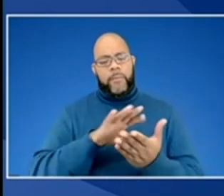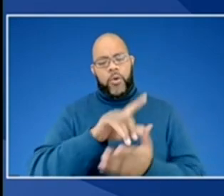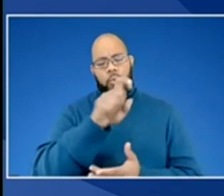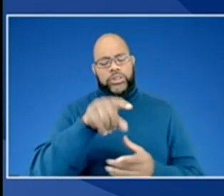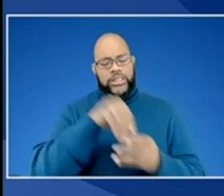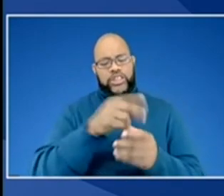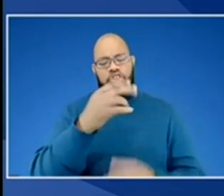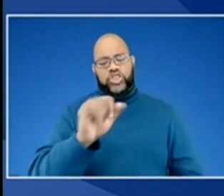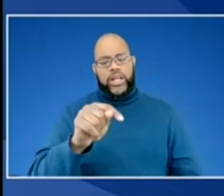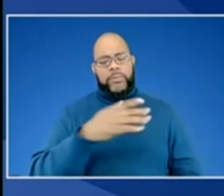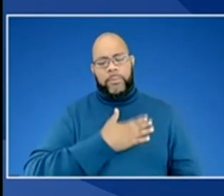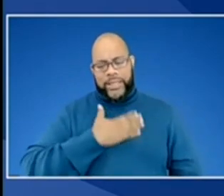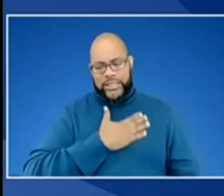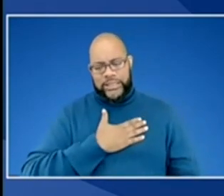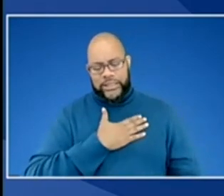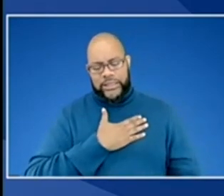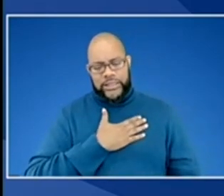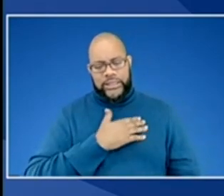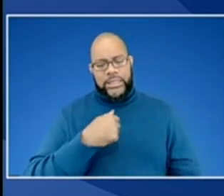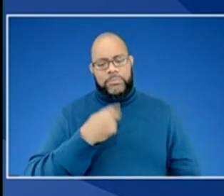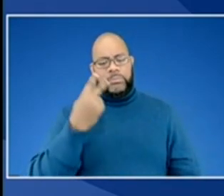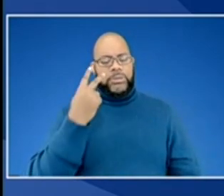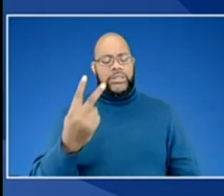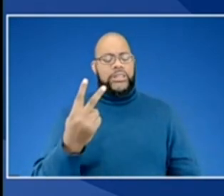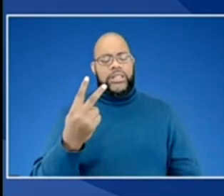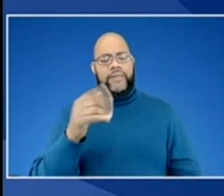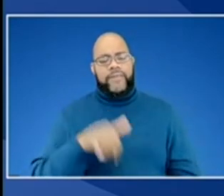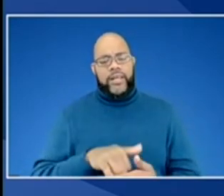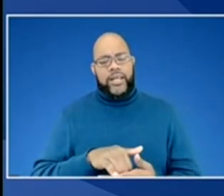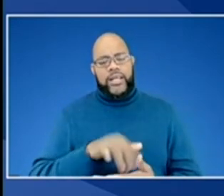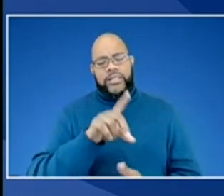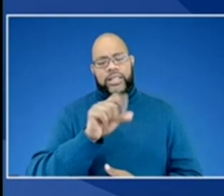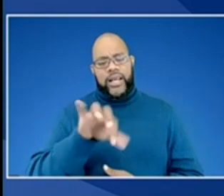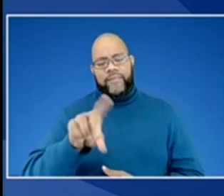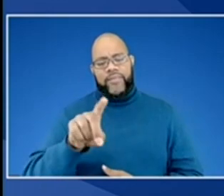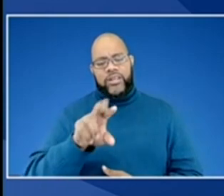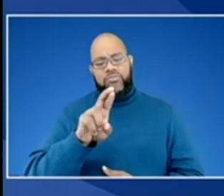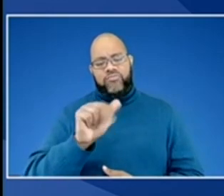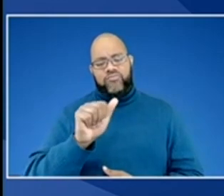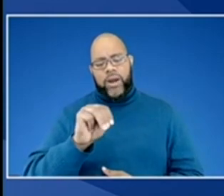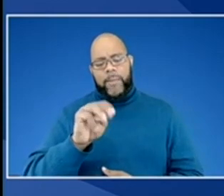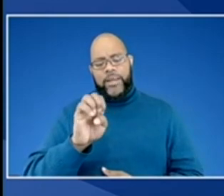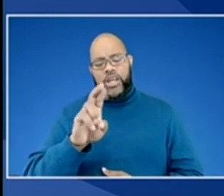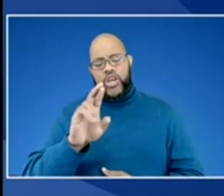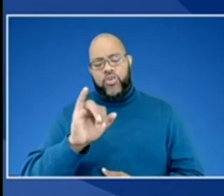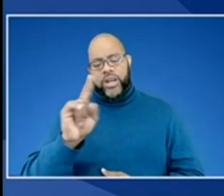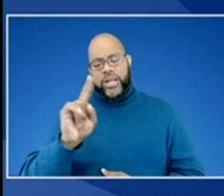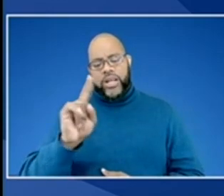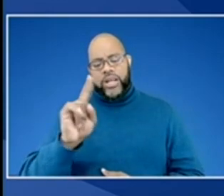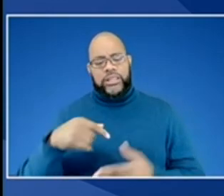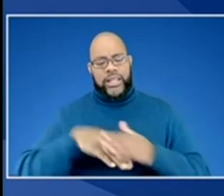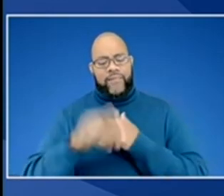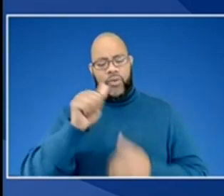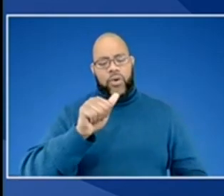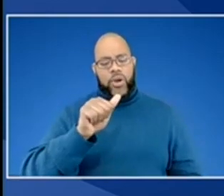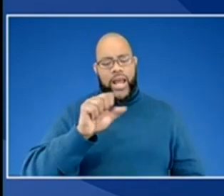please? I'm seeing that David Ramirez is coming in for Ashley Pizzuti for student